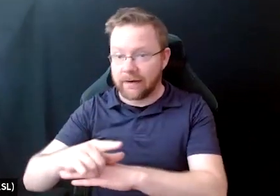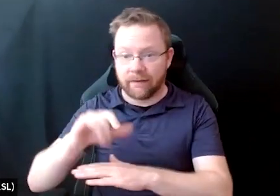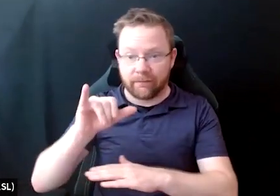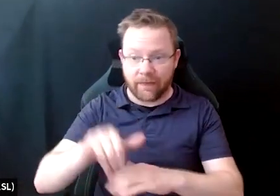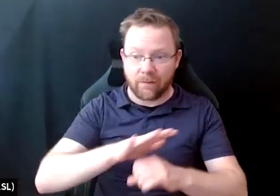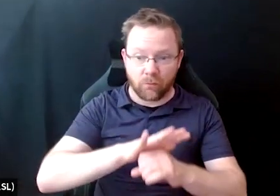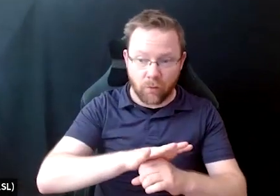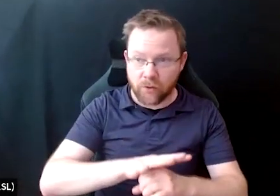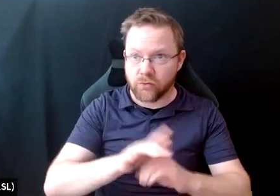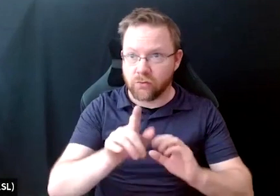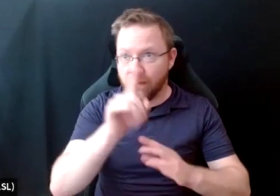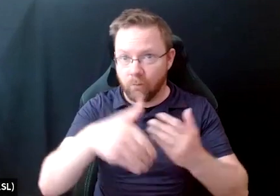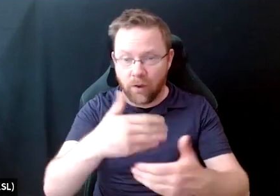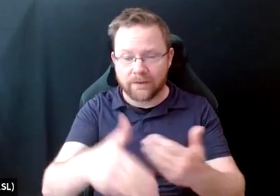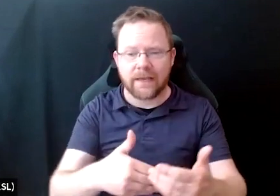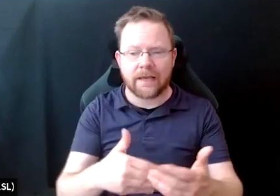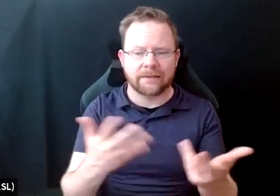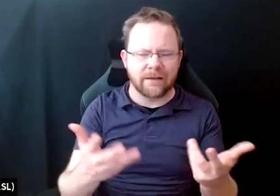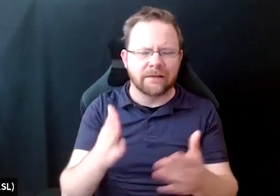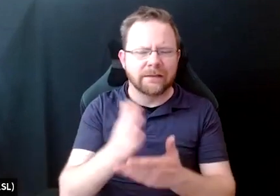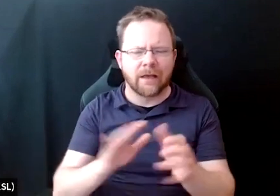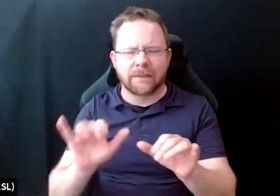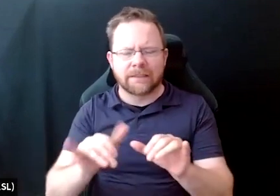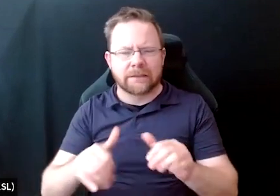Some of the engineers were a little bit nervous when I showed up